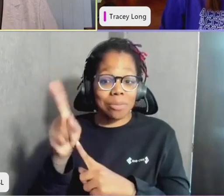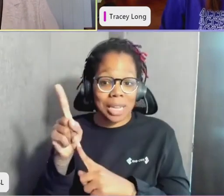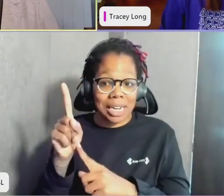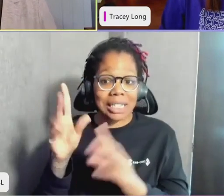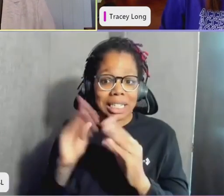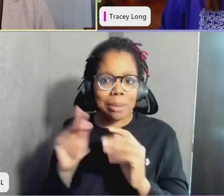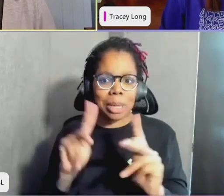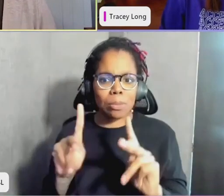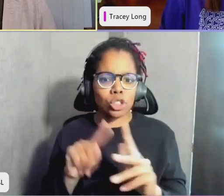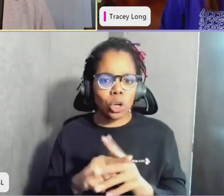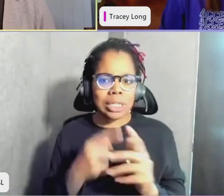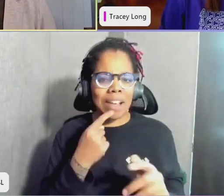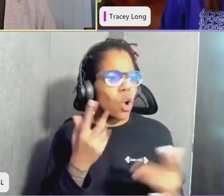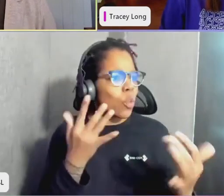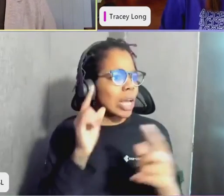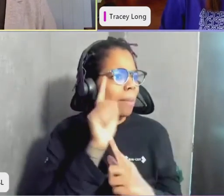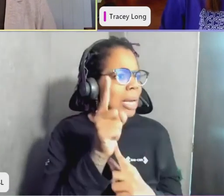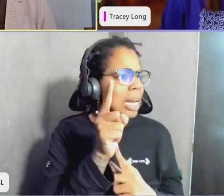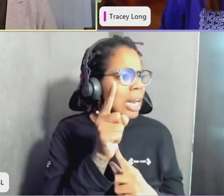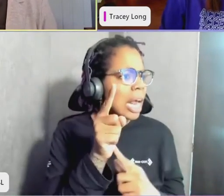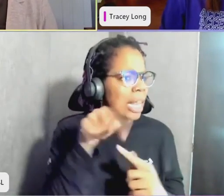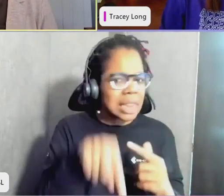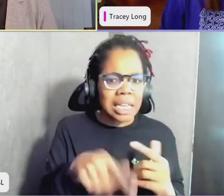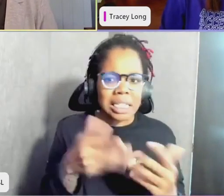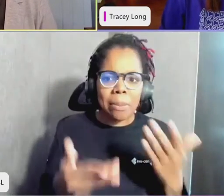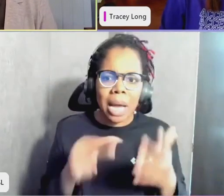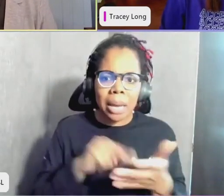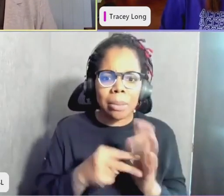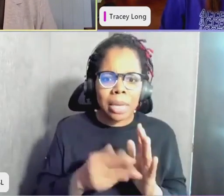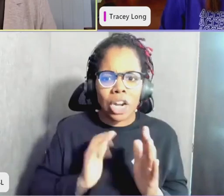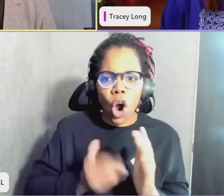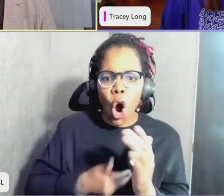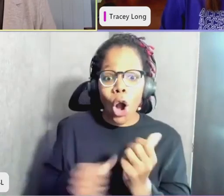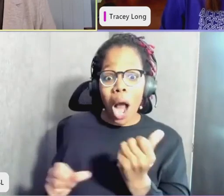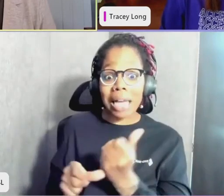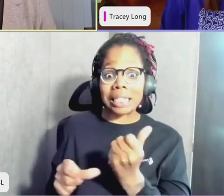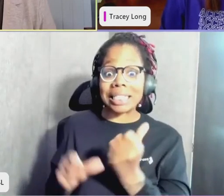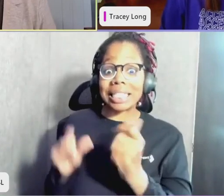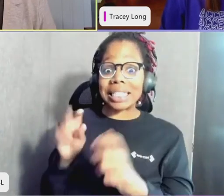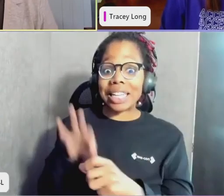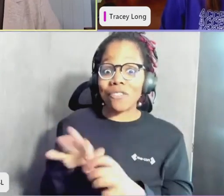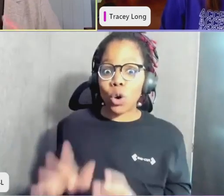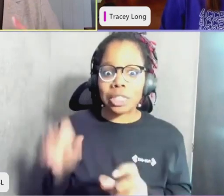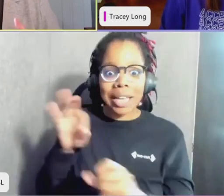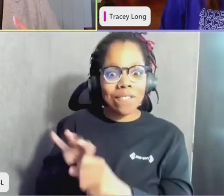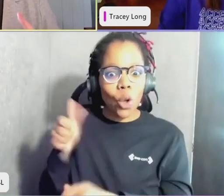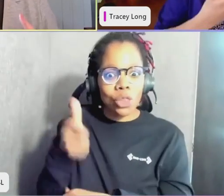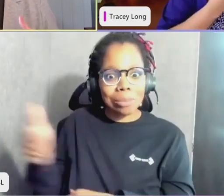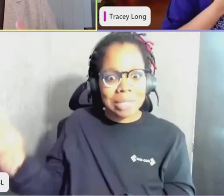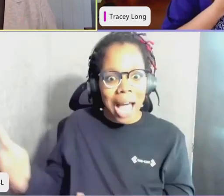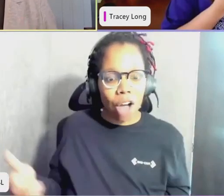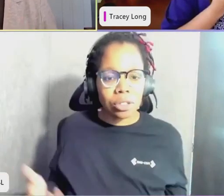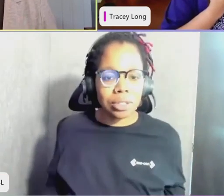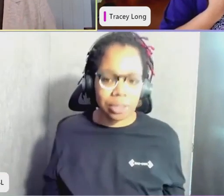with all the accessible features. In the course of a 45 minute session, the very first one, people started